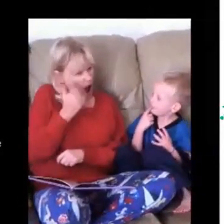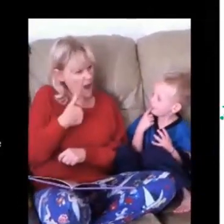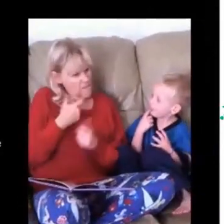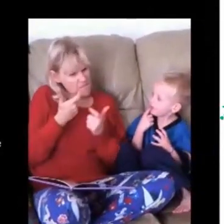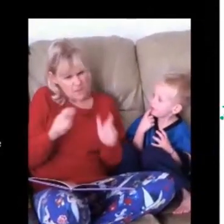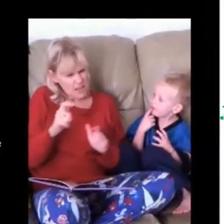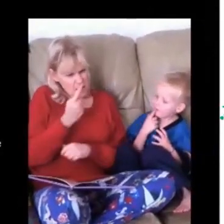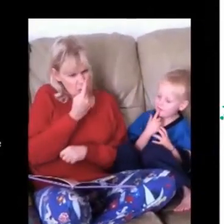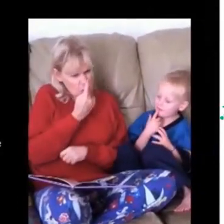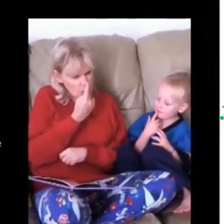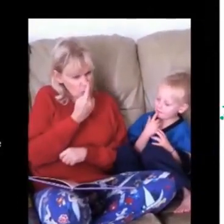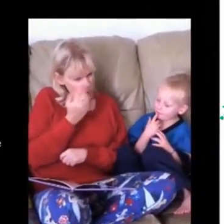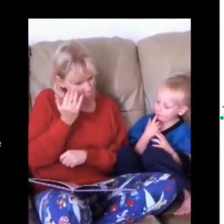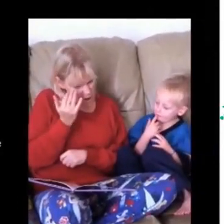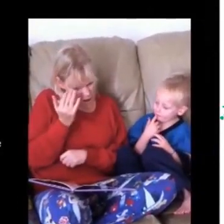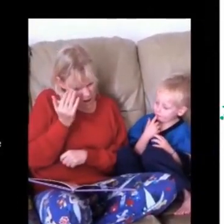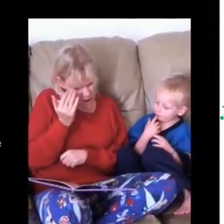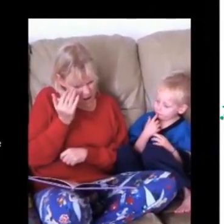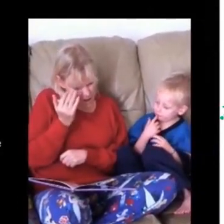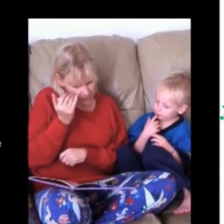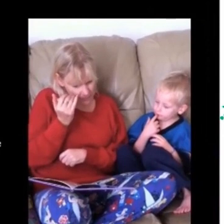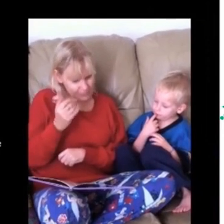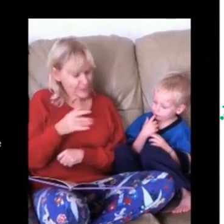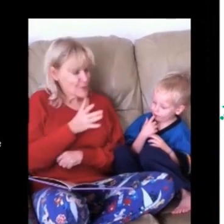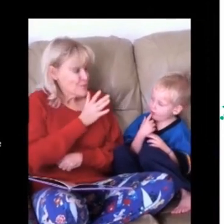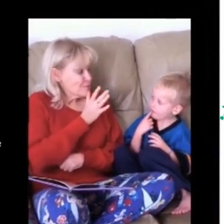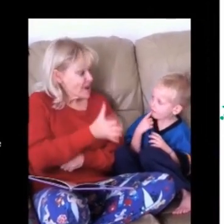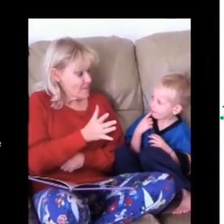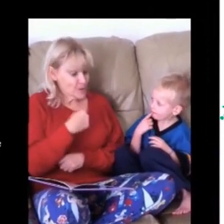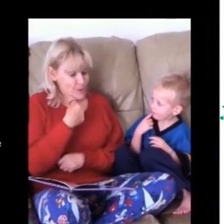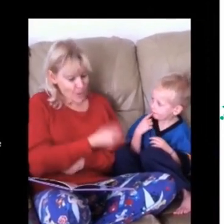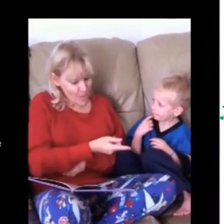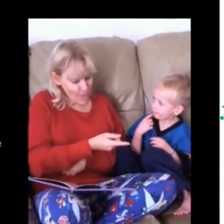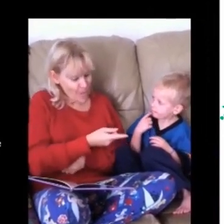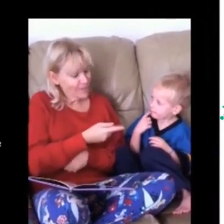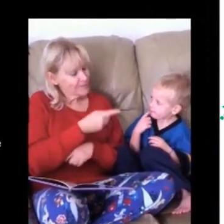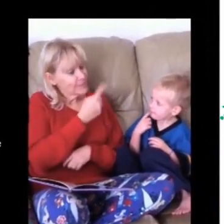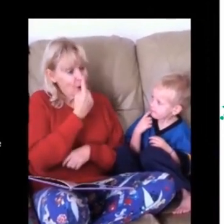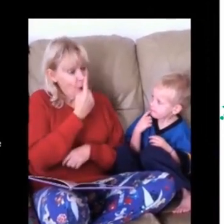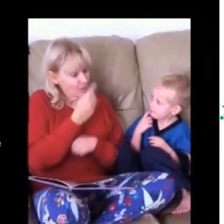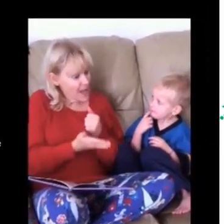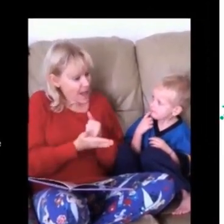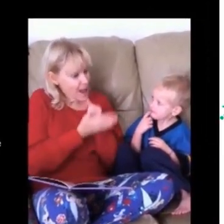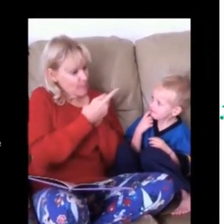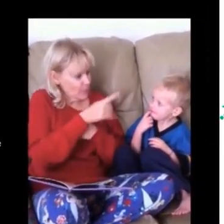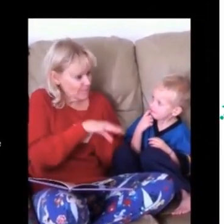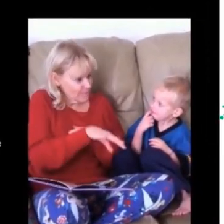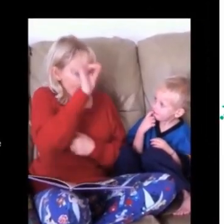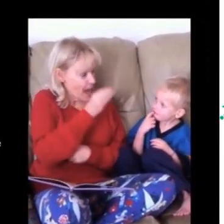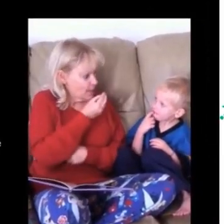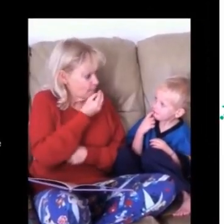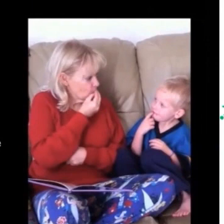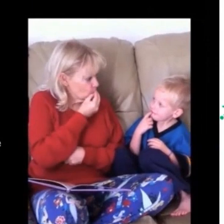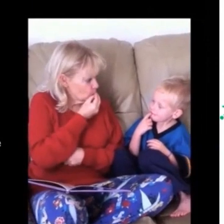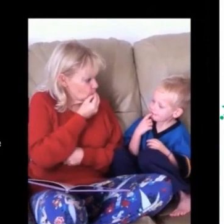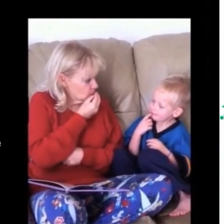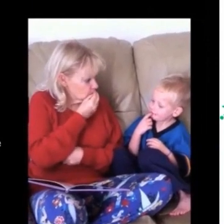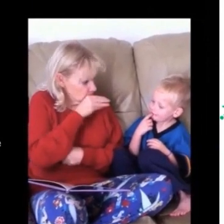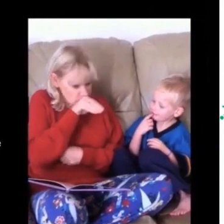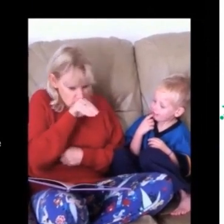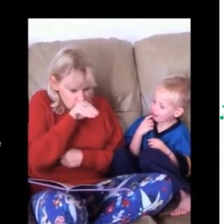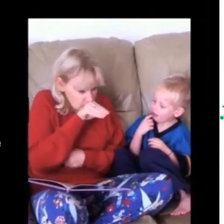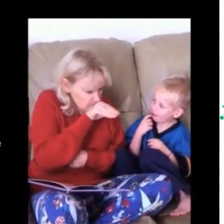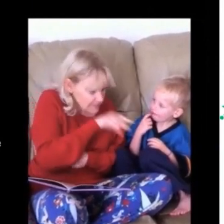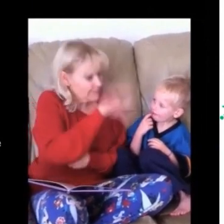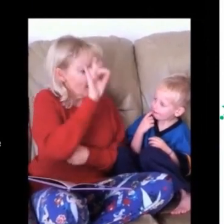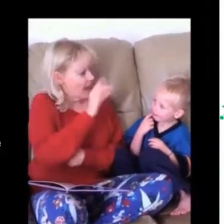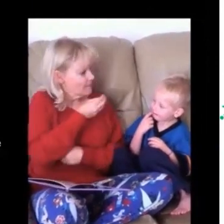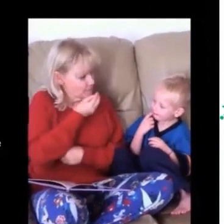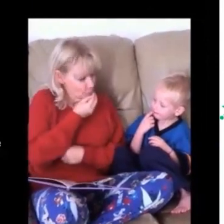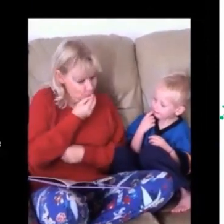Why do we have a big nose? Grandmother said, Your nose will help you find food. You can